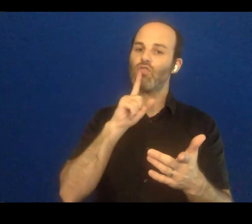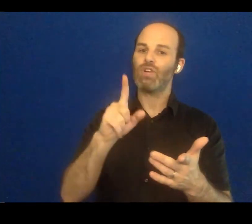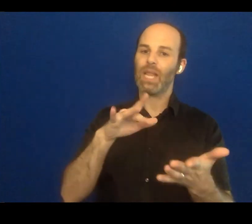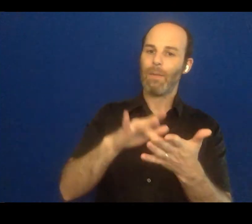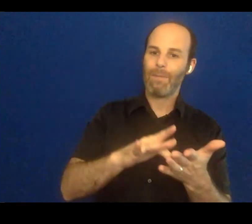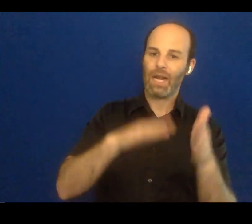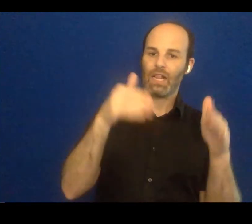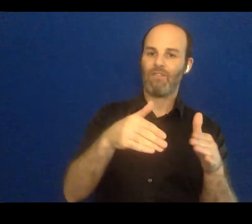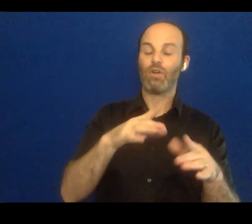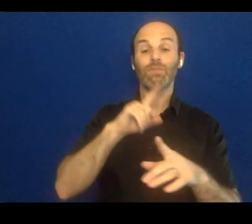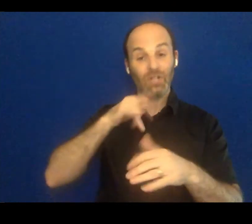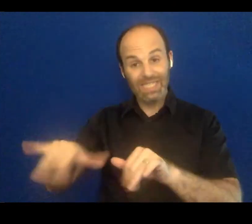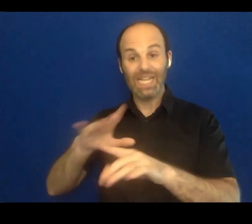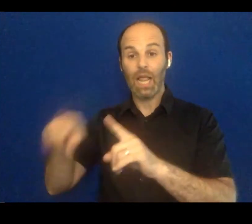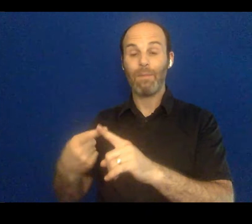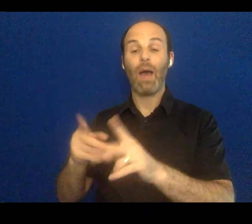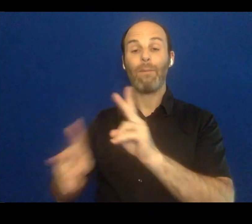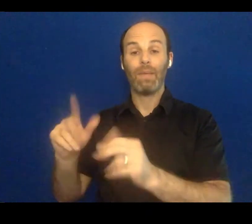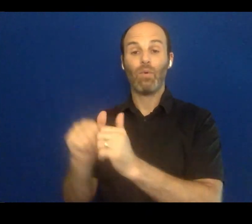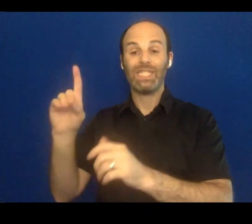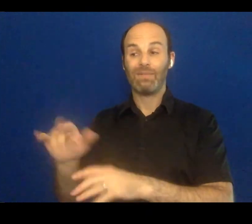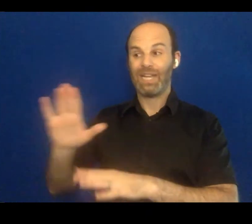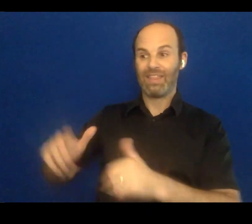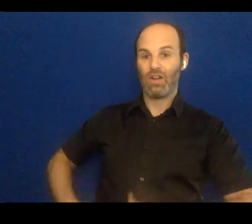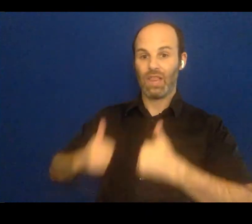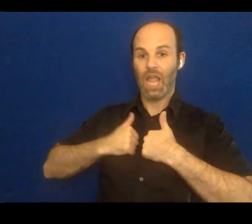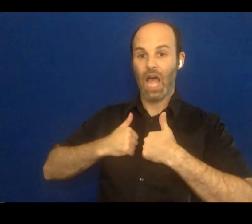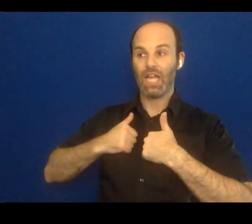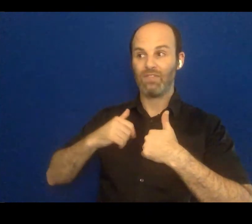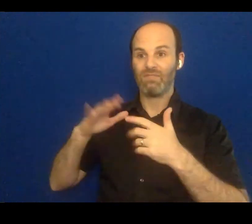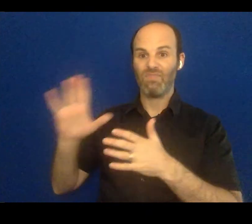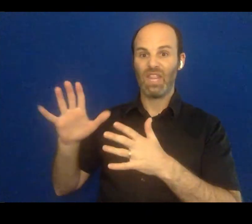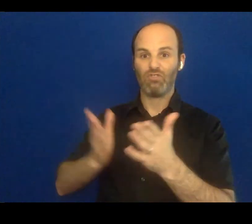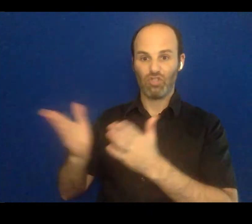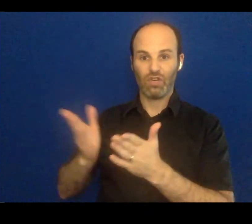DISABLED PEOPLE AND SERVICES AND ACTIVITIES AND ET CETERA AND THE FUNDING ORGANIZATIONS AND POOLS